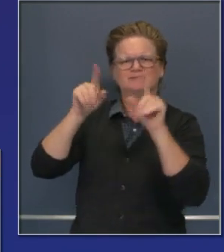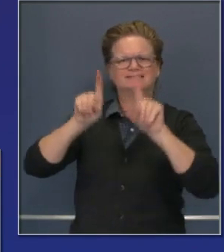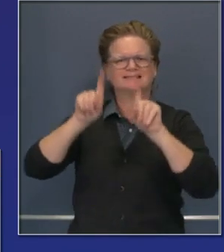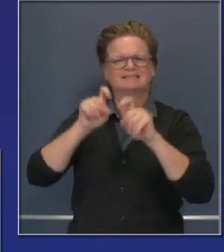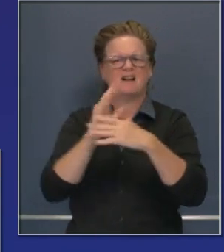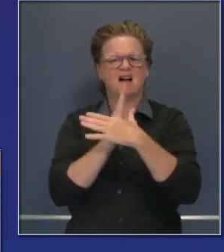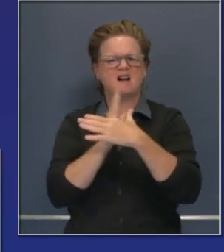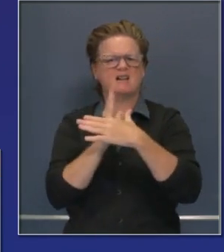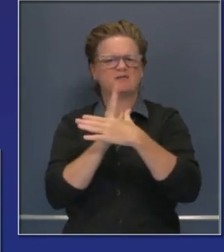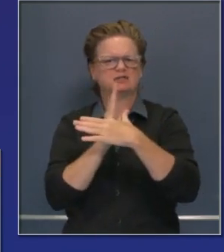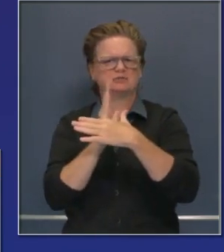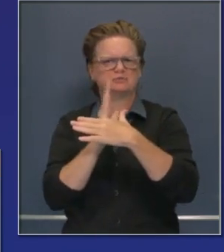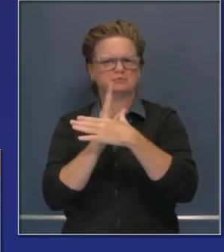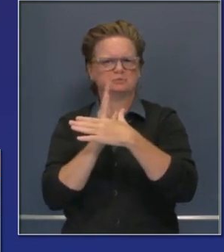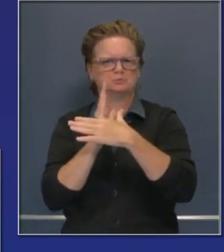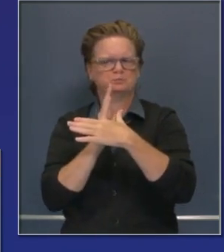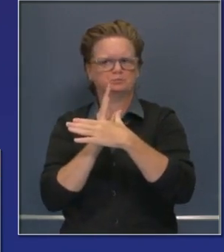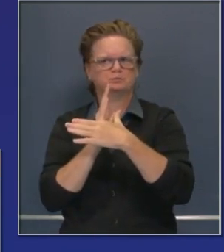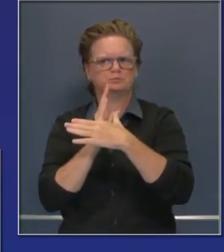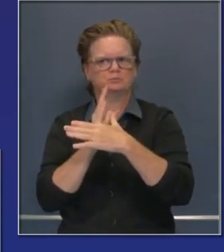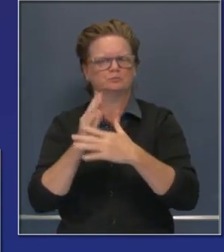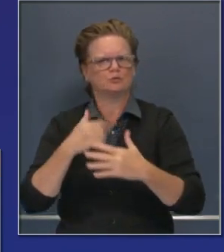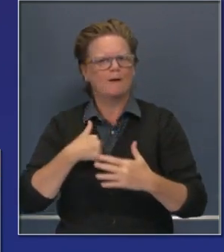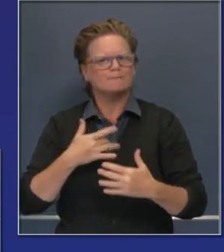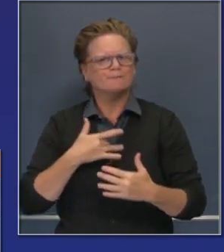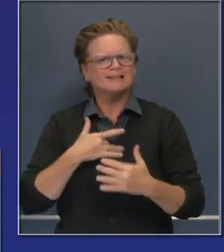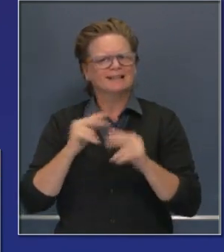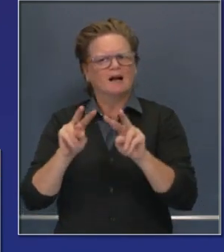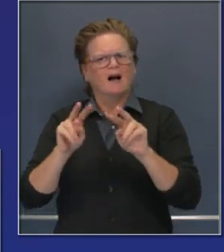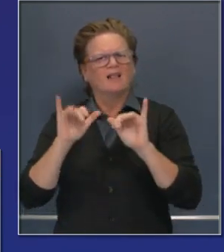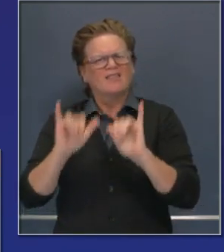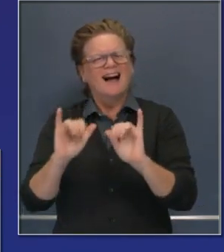SOME TEST AVERAGE NUMBER OF DAILY TASKS OVER THE LAST SEVEN DAYS.